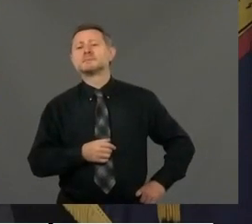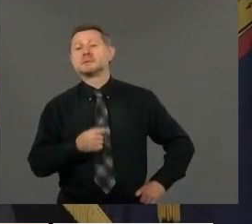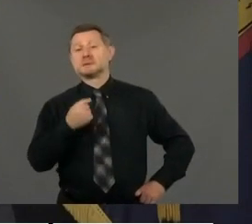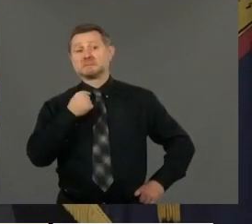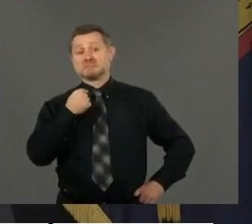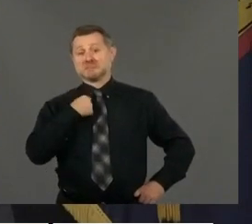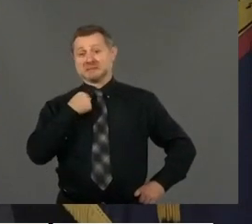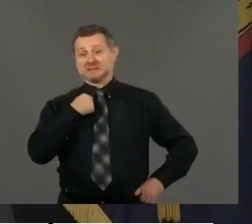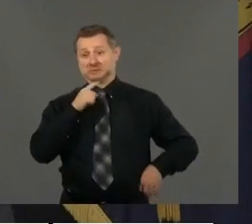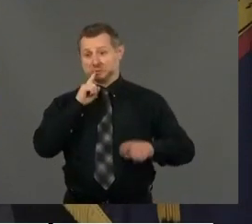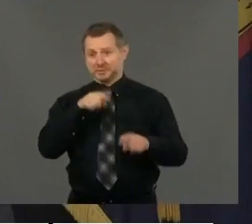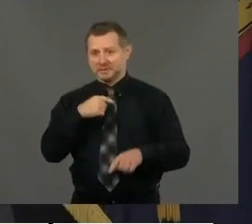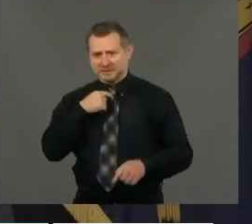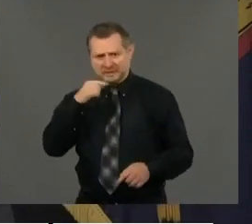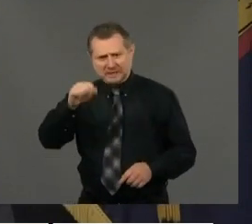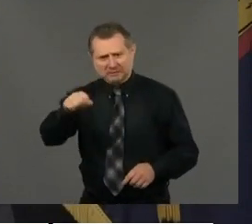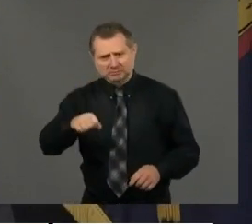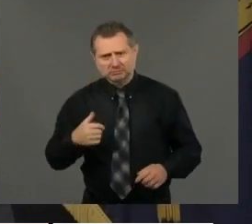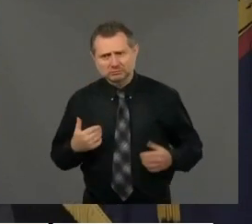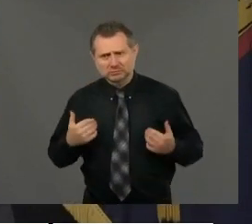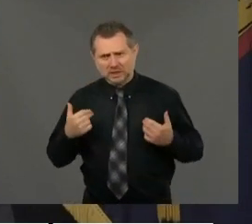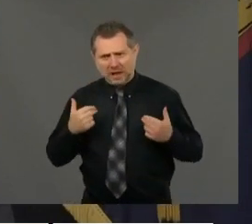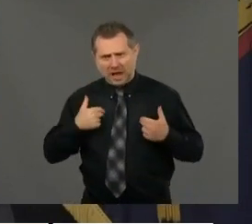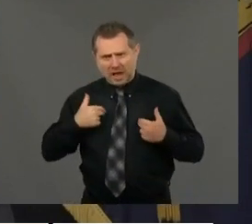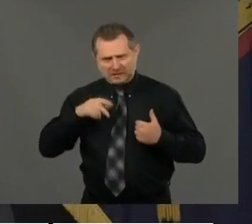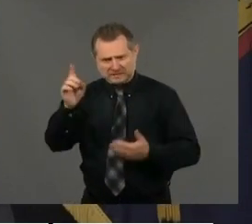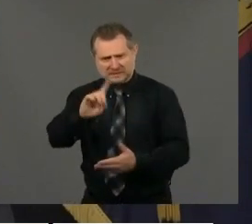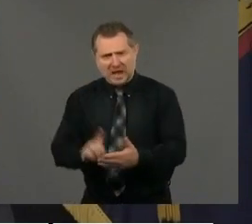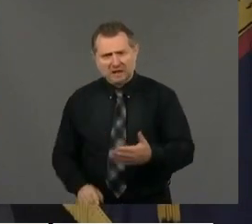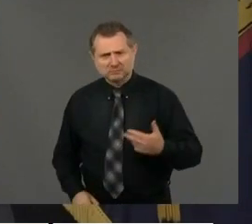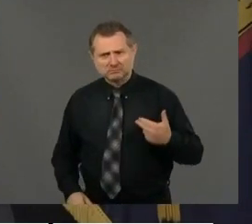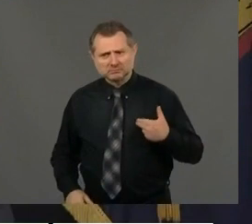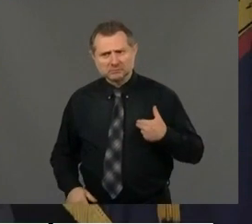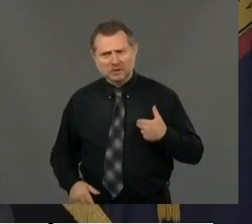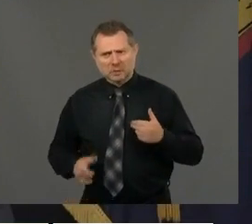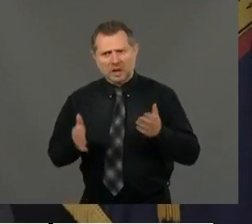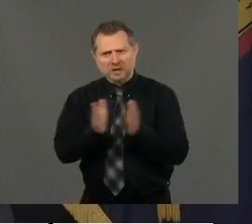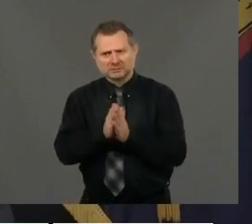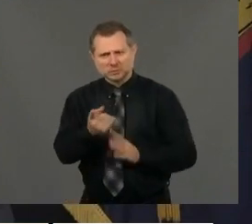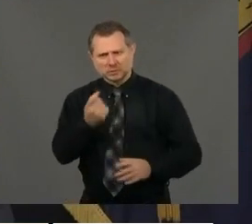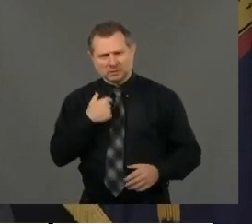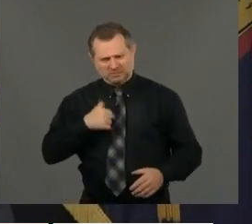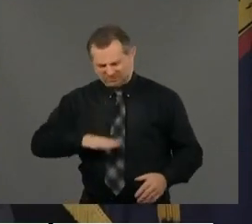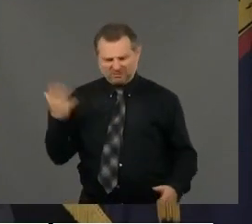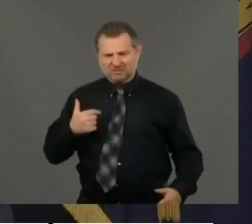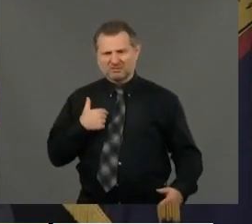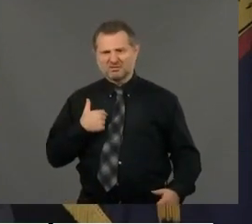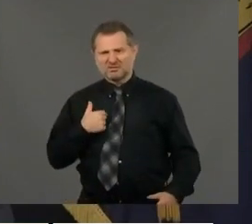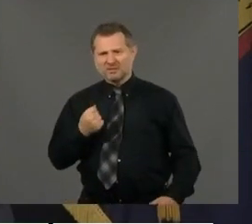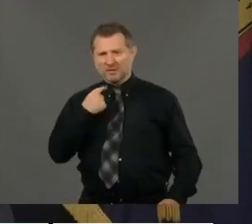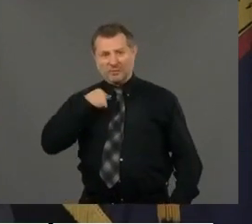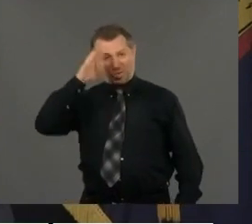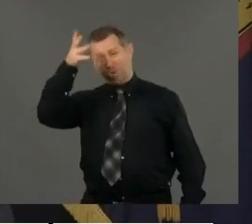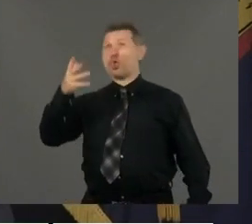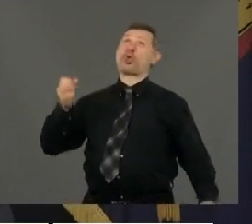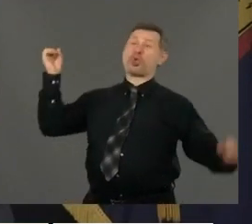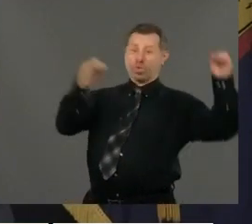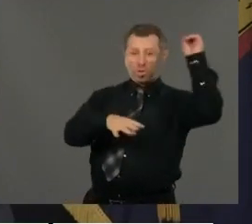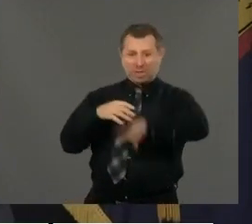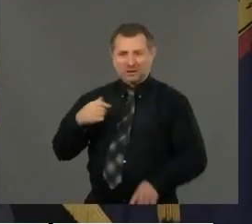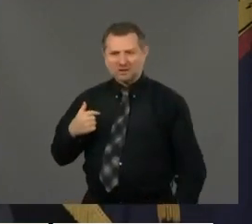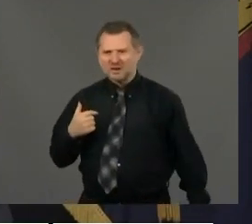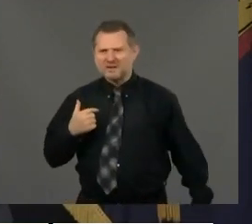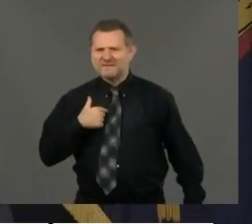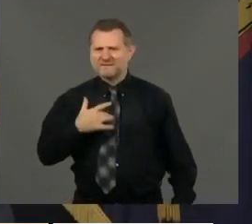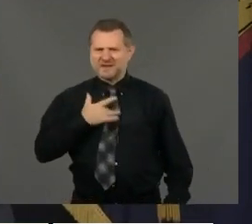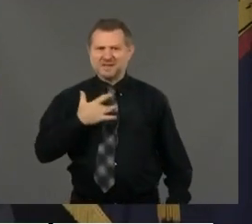SOMEBODY ELSE DO THAT?